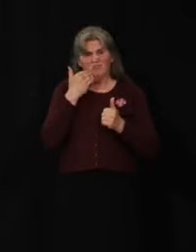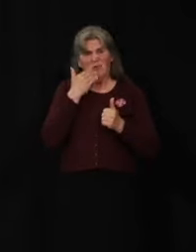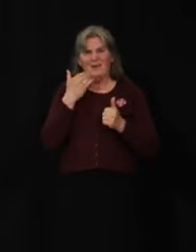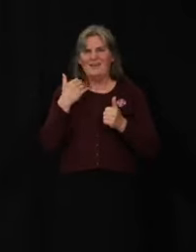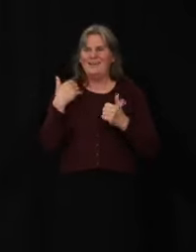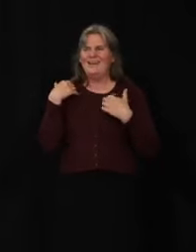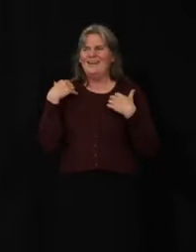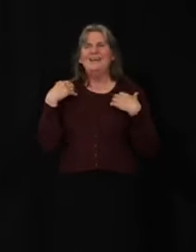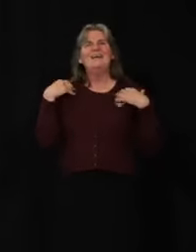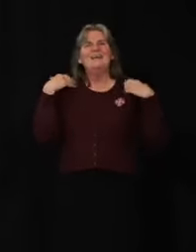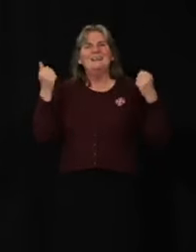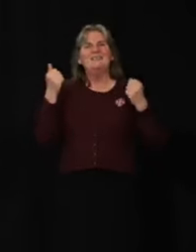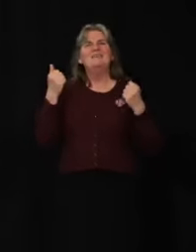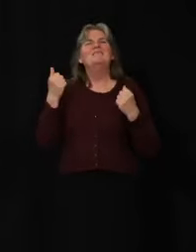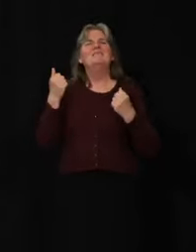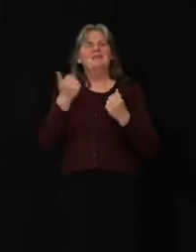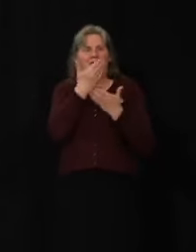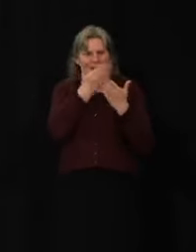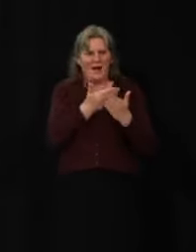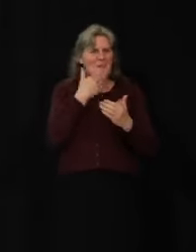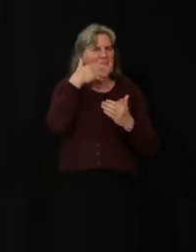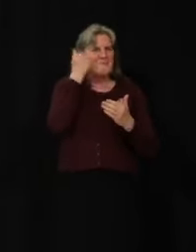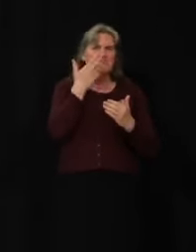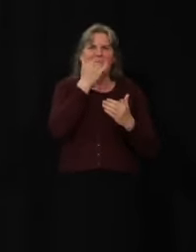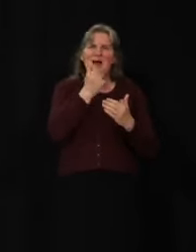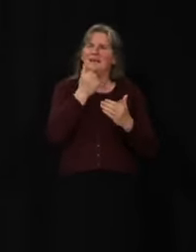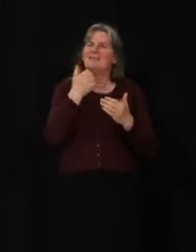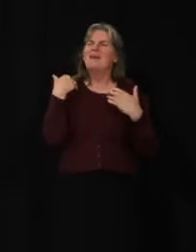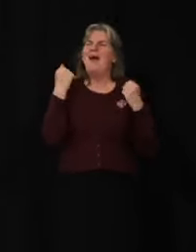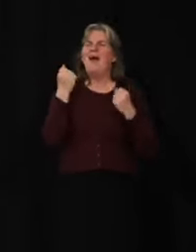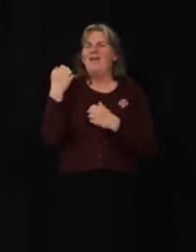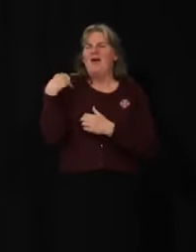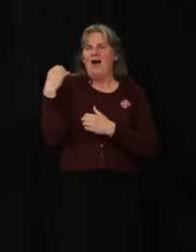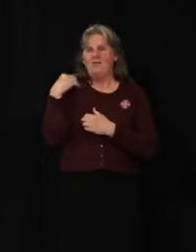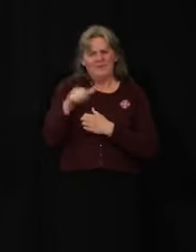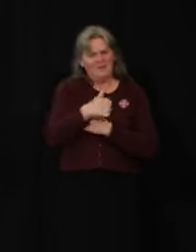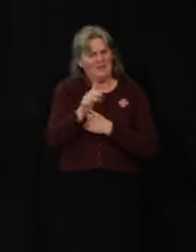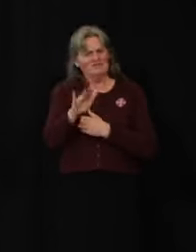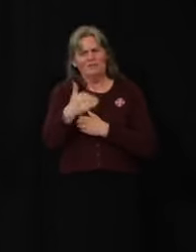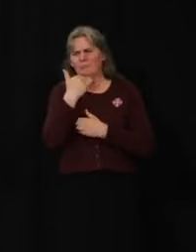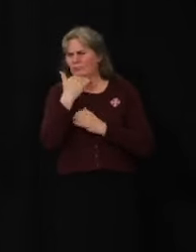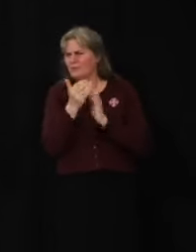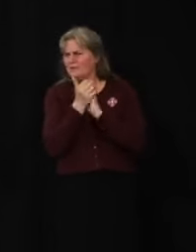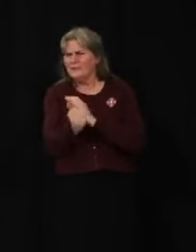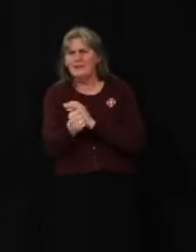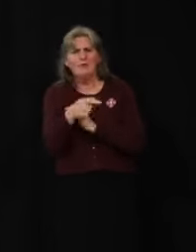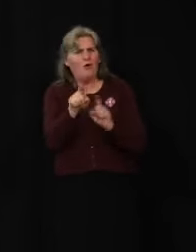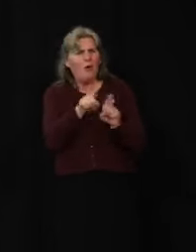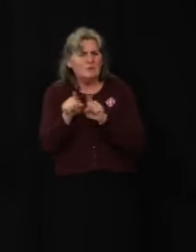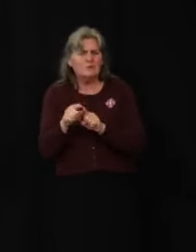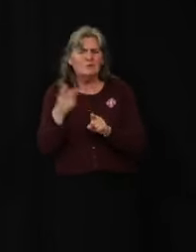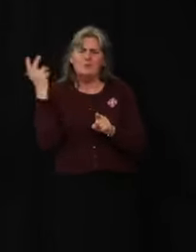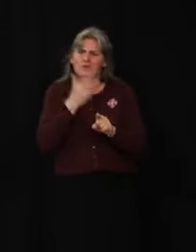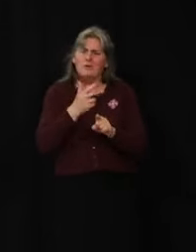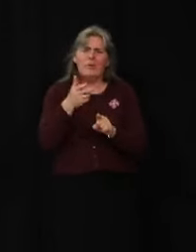able to see their own families. Even more than usual, these dedicated staff have been the family that residents have been